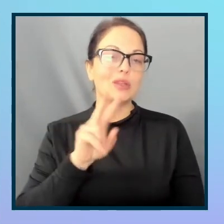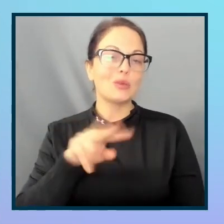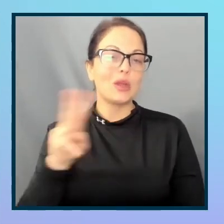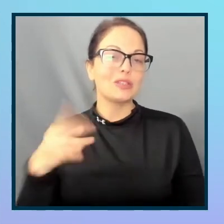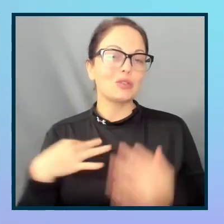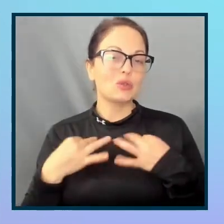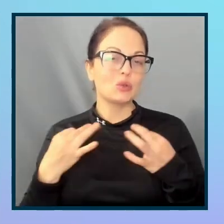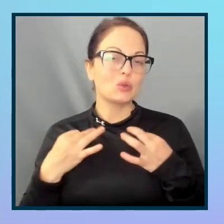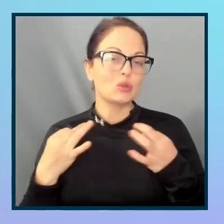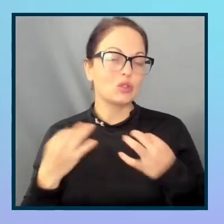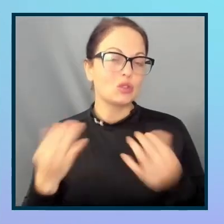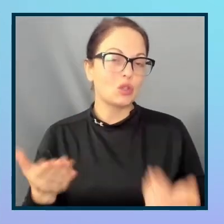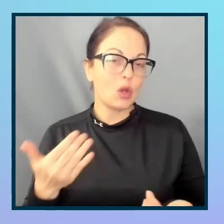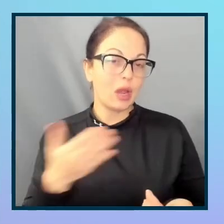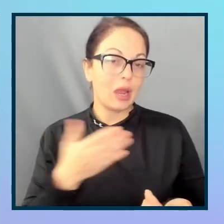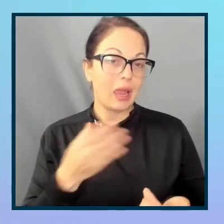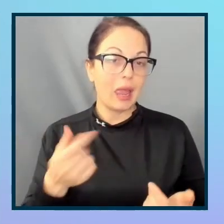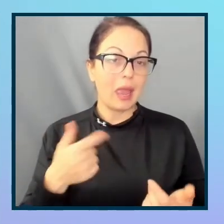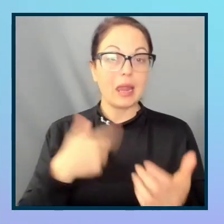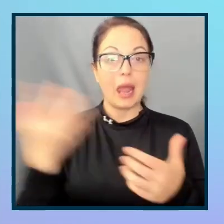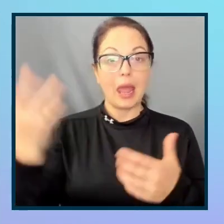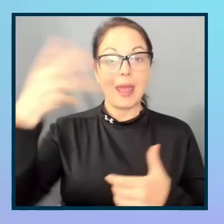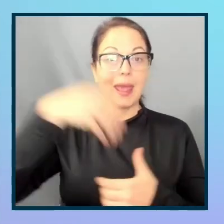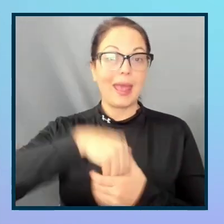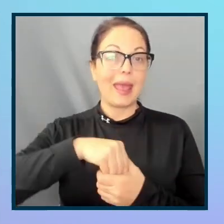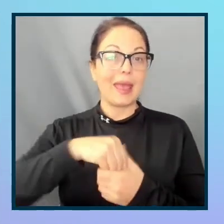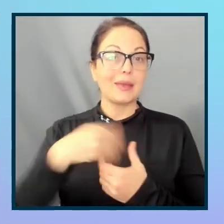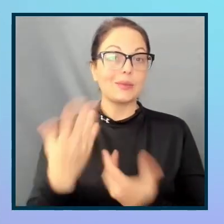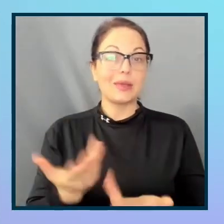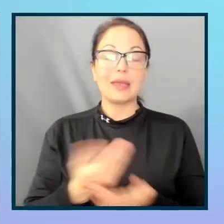and I'm in a very sterile conference room right now.